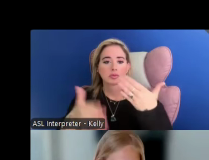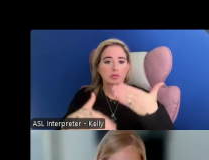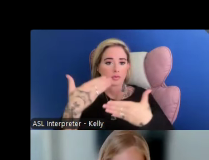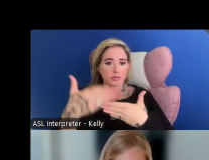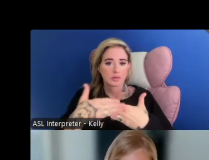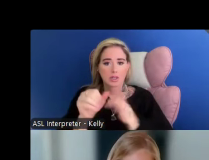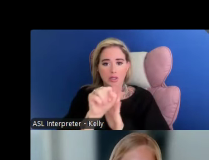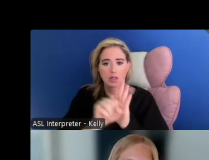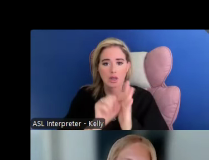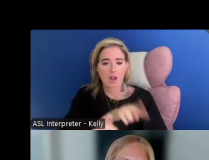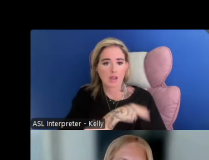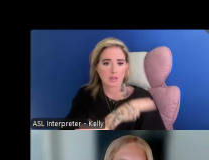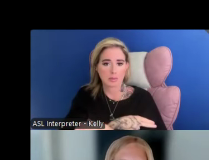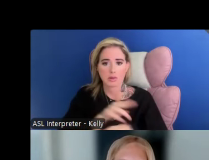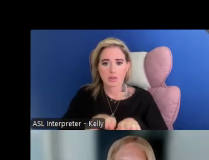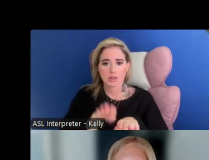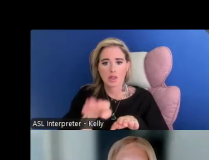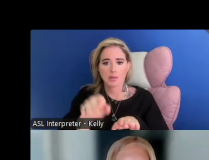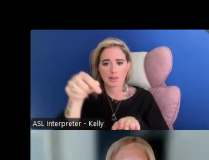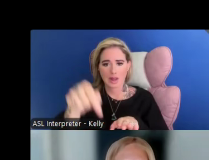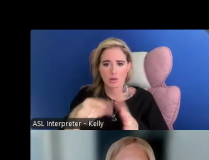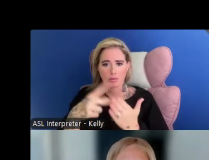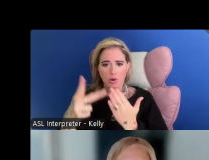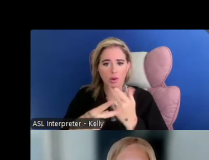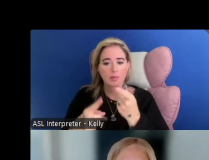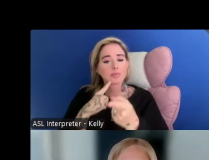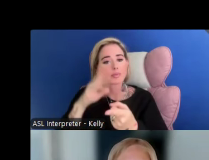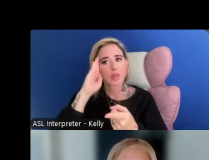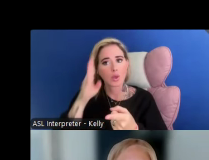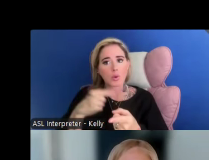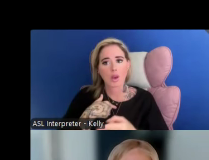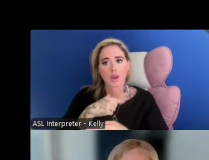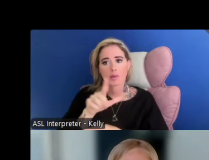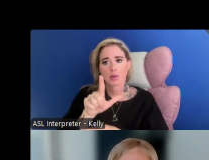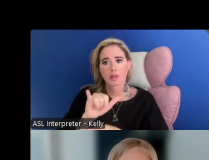Let's move to the State Hospital Step Down Program.